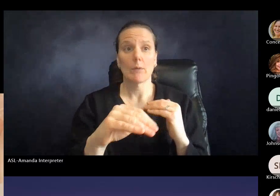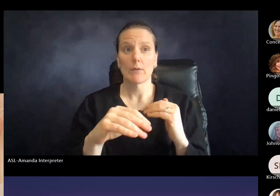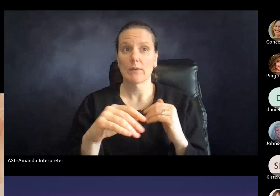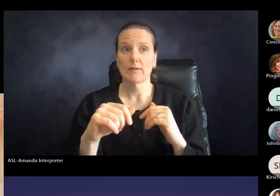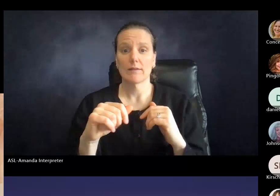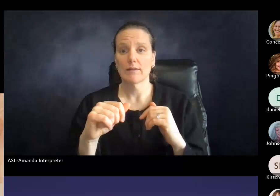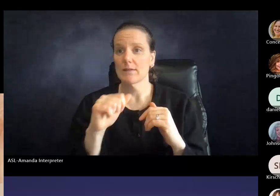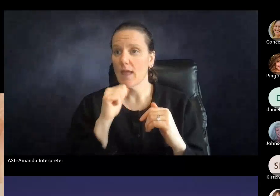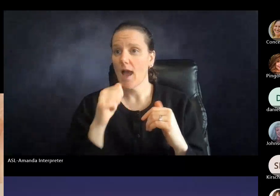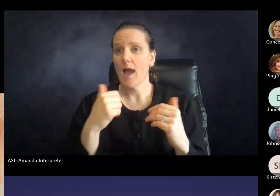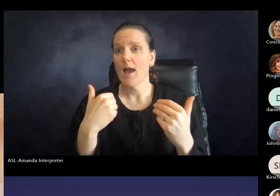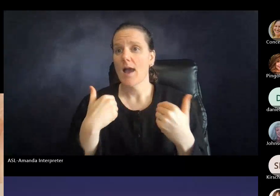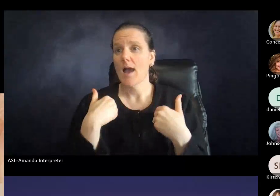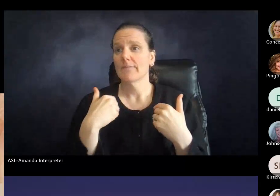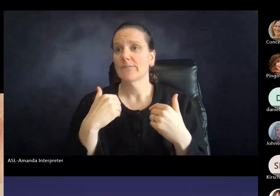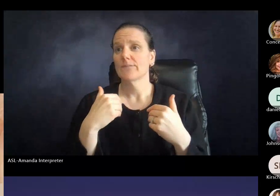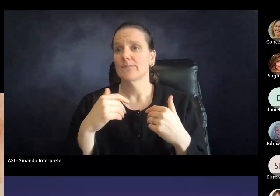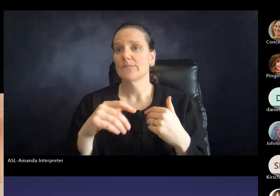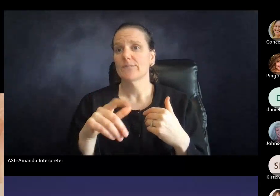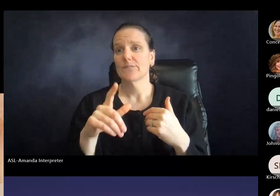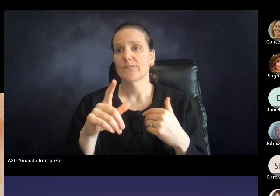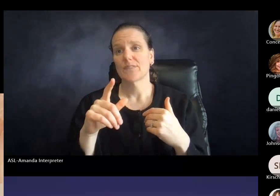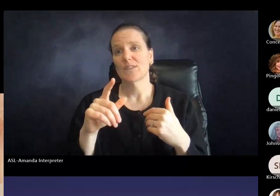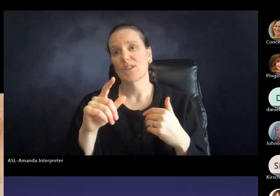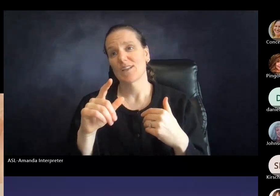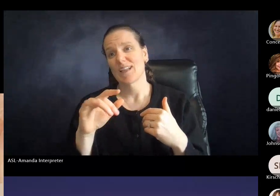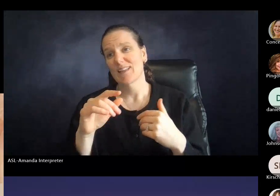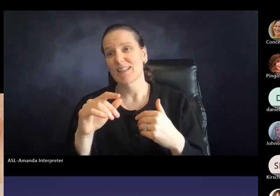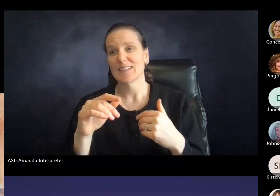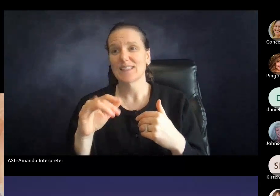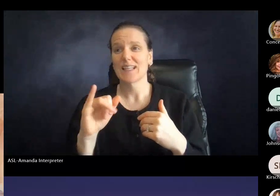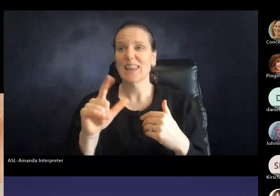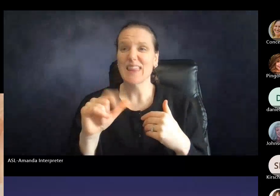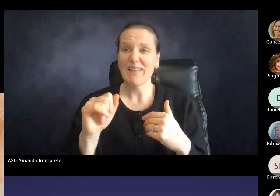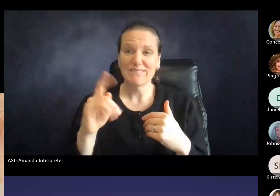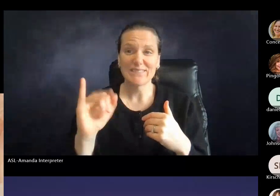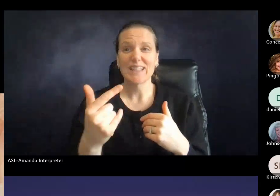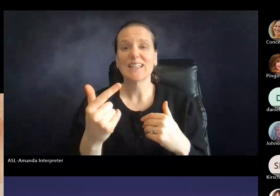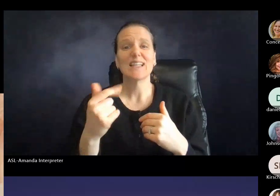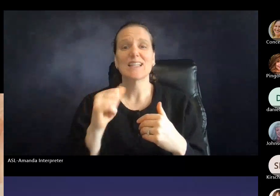and the, the glucagon doing its thing and the body to stabilize your blood sugar without food,